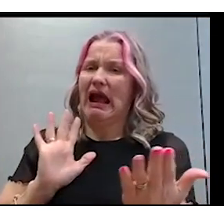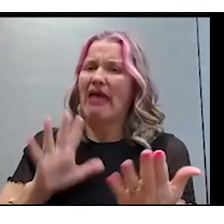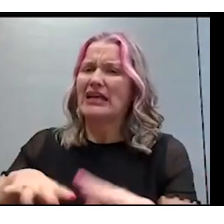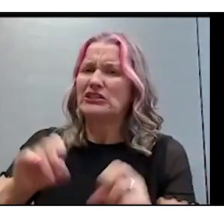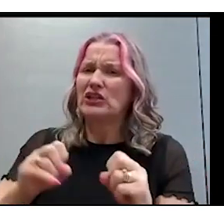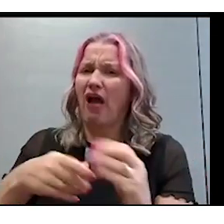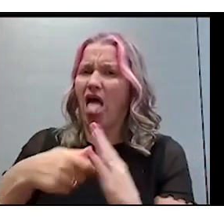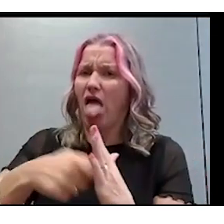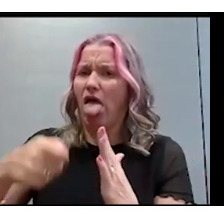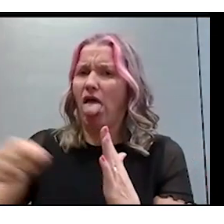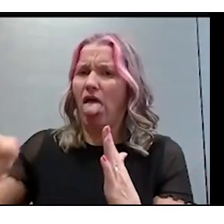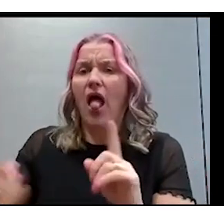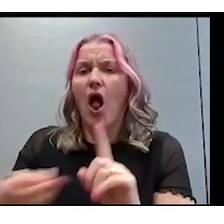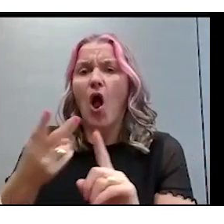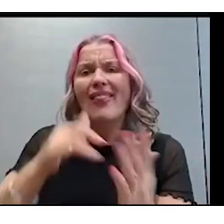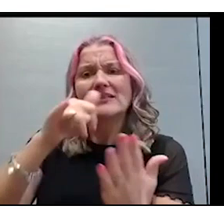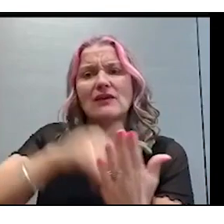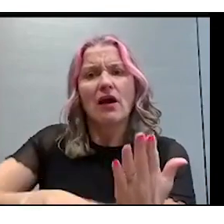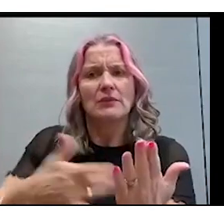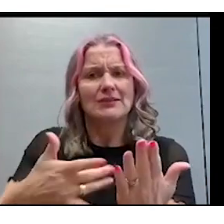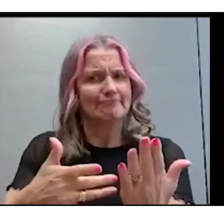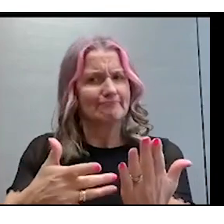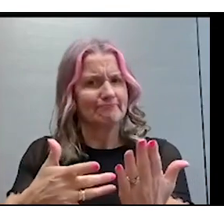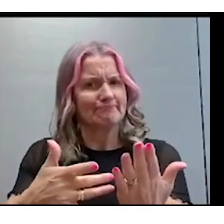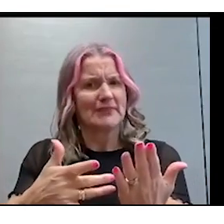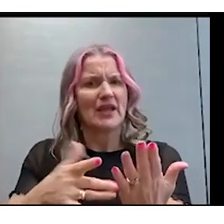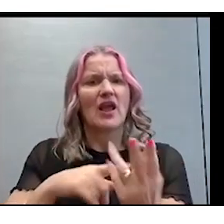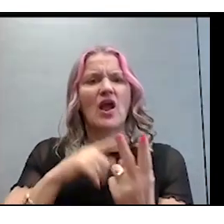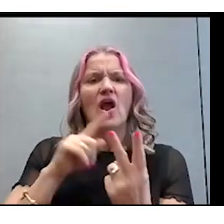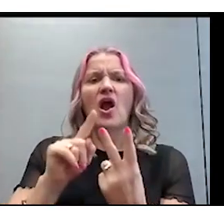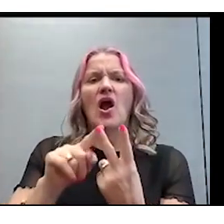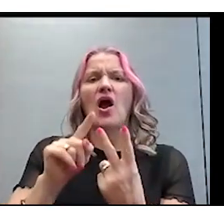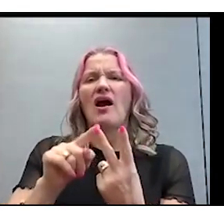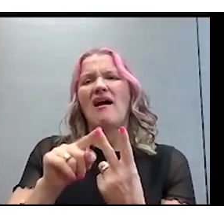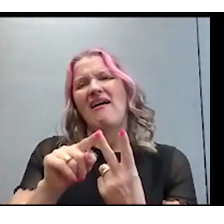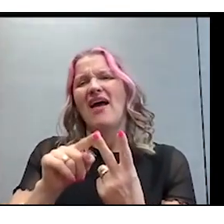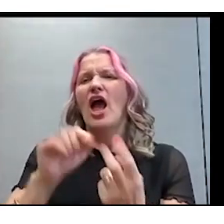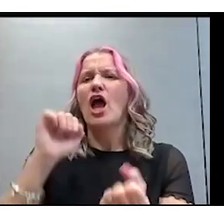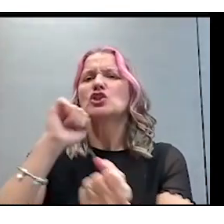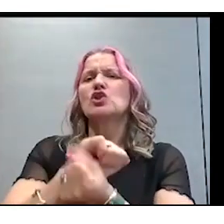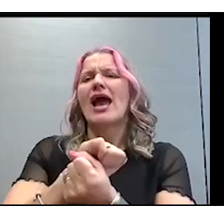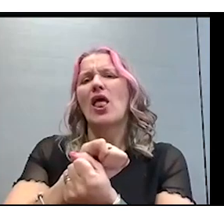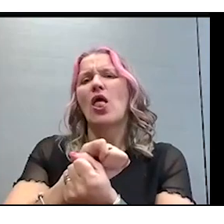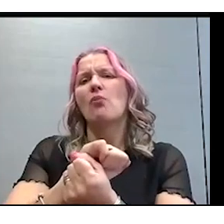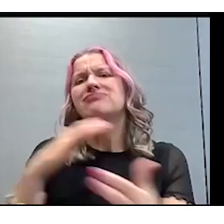The other type of risk is called a jailbreak, or you have more,